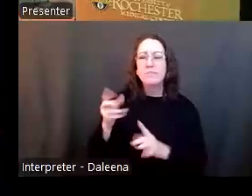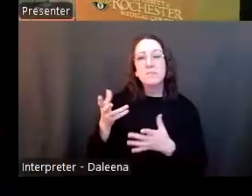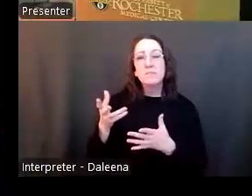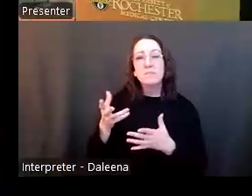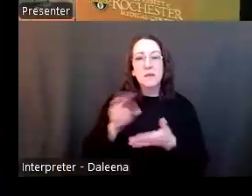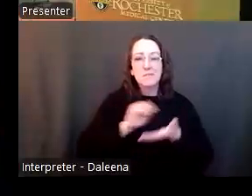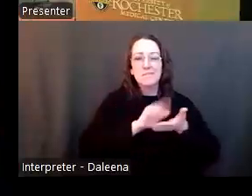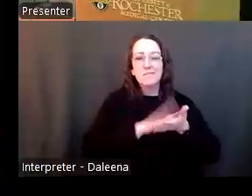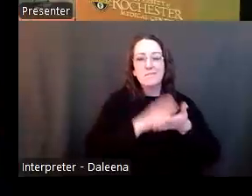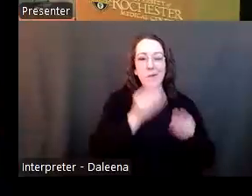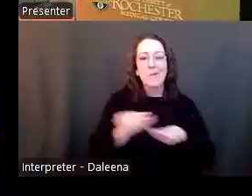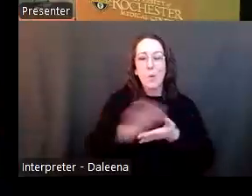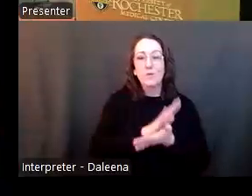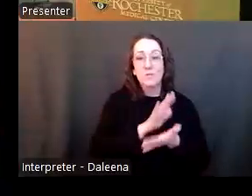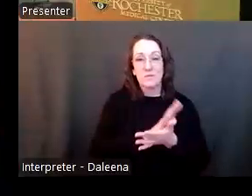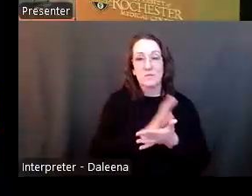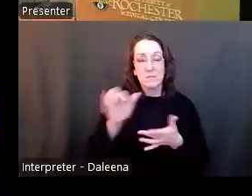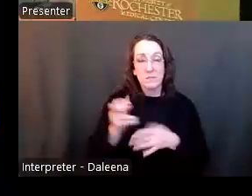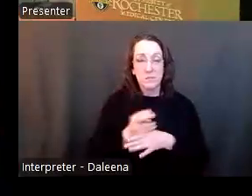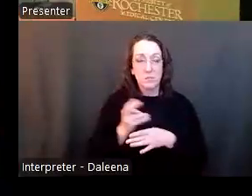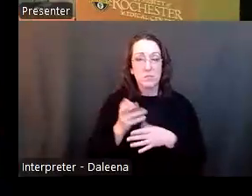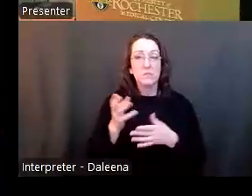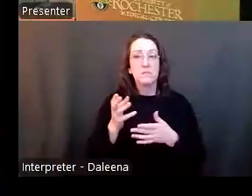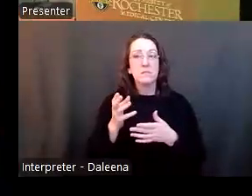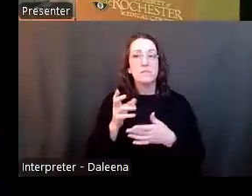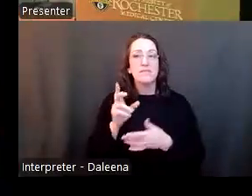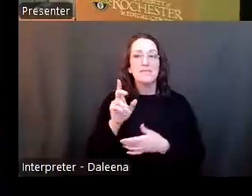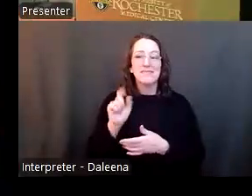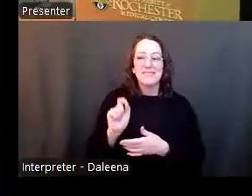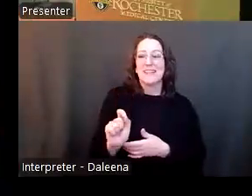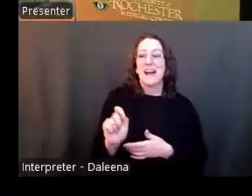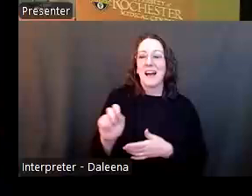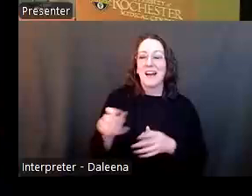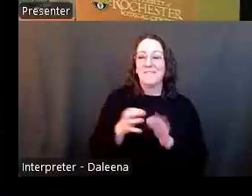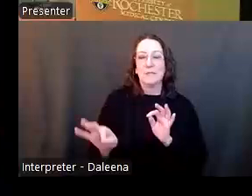sheet and anytime that was used in what's called a DOT phrase um where you would actually it can pull